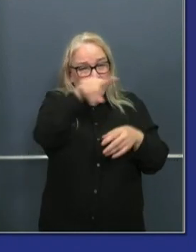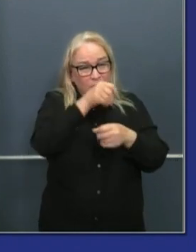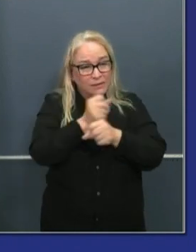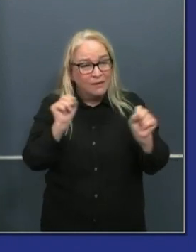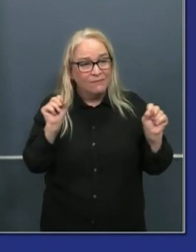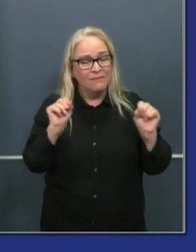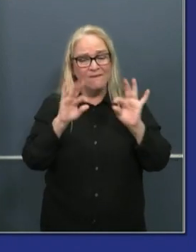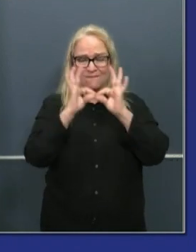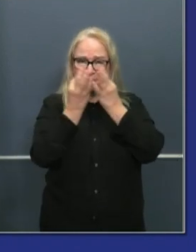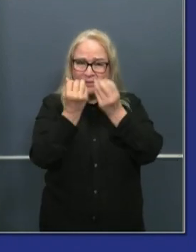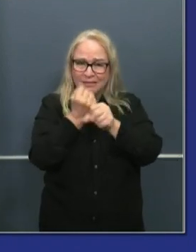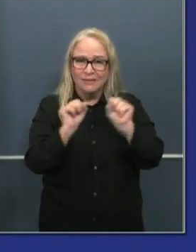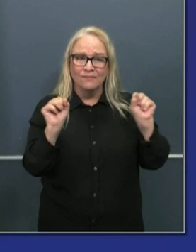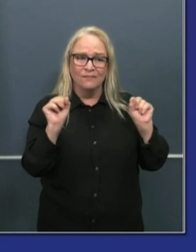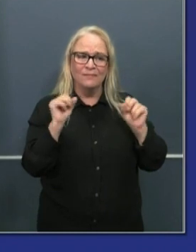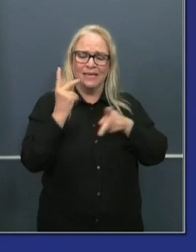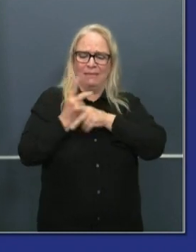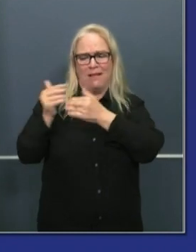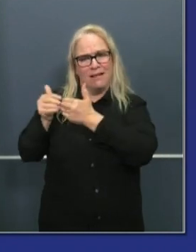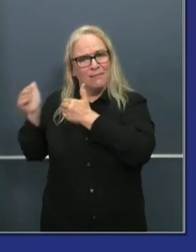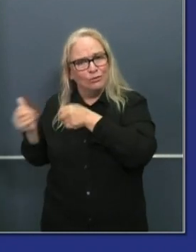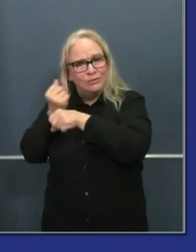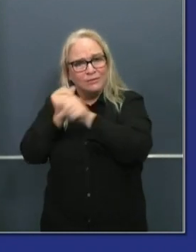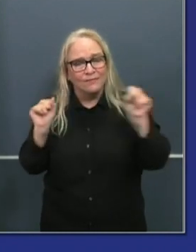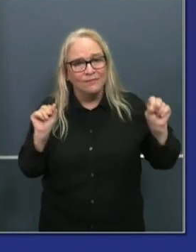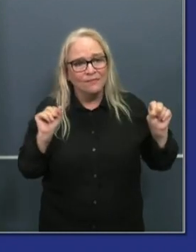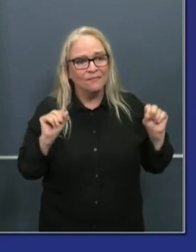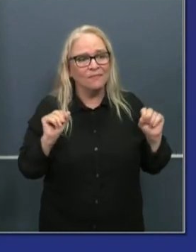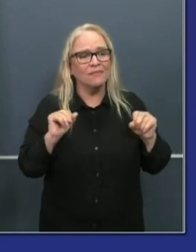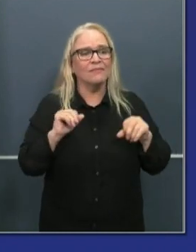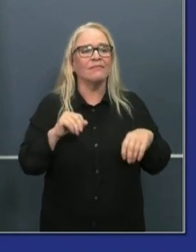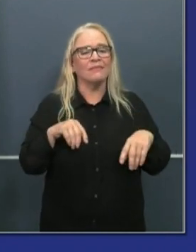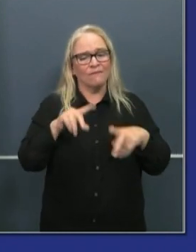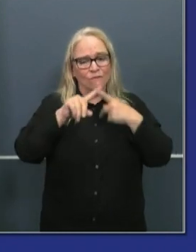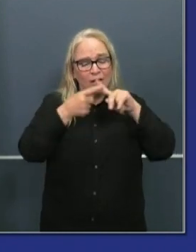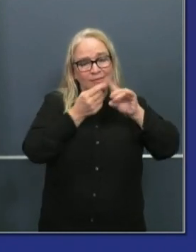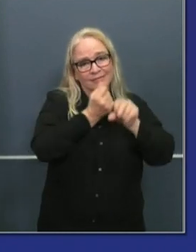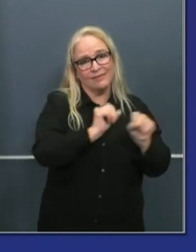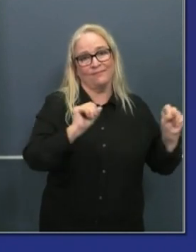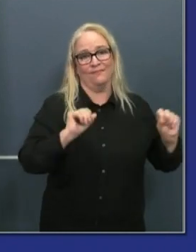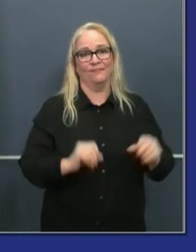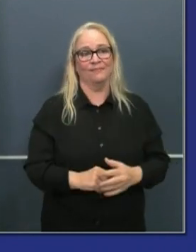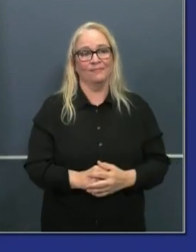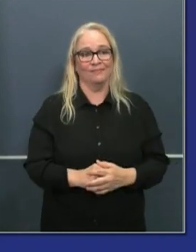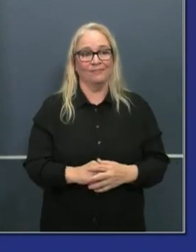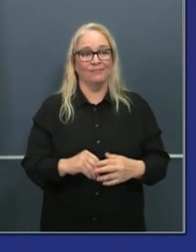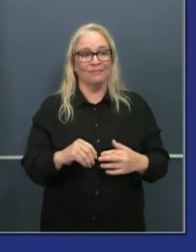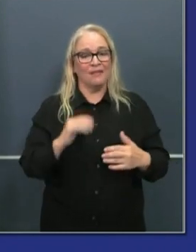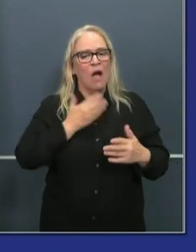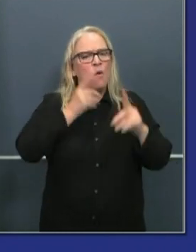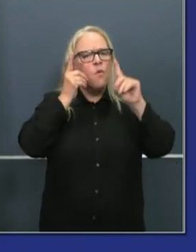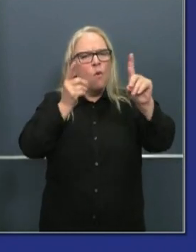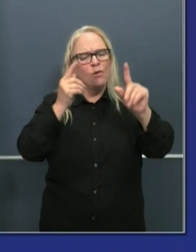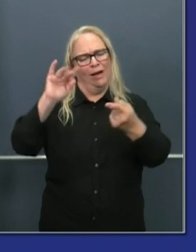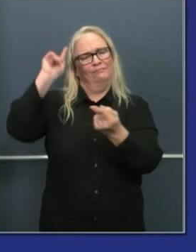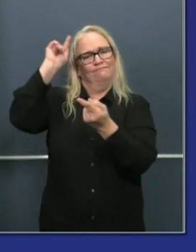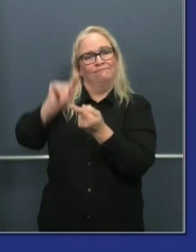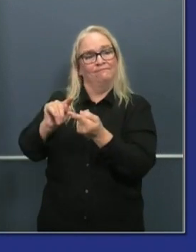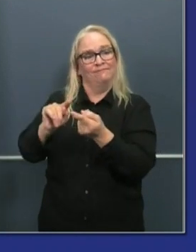FAMILIES BEGIN TO MIX THAT HAVEN'T SEEN EACH OTHER IN SOME TIME AND THE PROSPECT OF INCREASING TRANSMISSION PRESENTS ITSELF. IT'S ABOUT KEEPING YOU SAFE AND KEEPING THEM SAFE AND YOUR FRIENDS, NEIGHBORS AND FAMILY